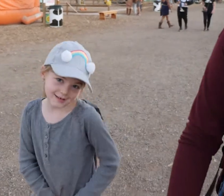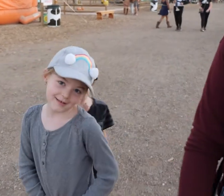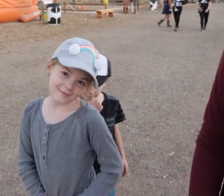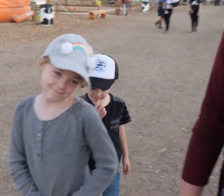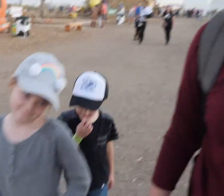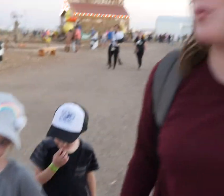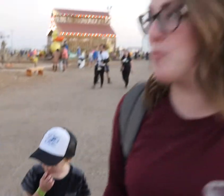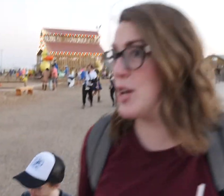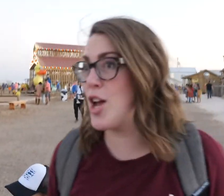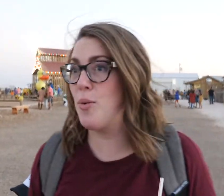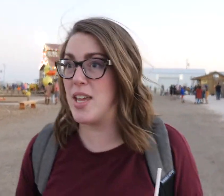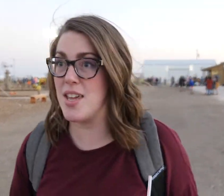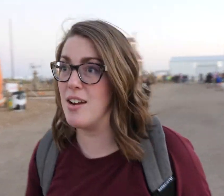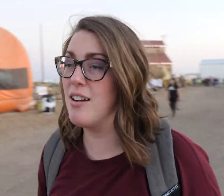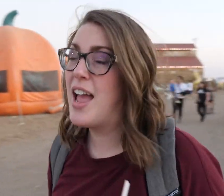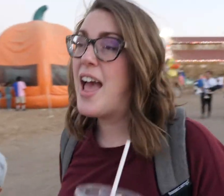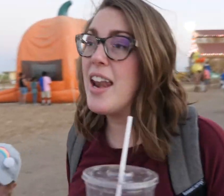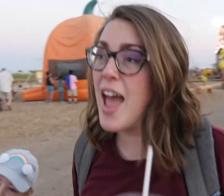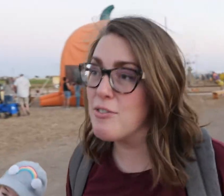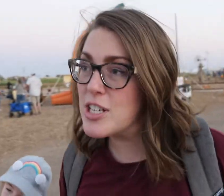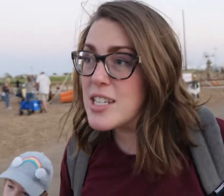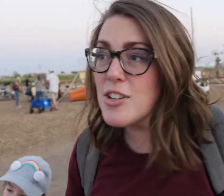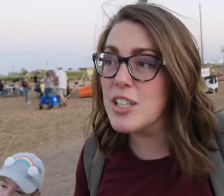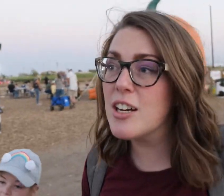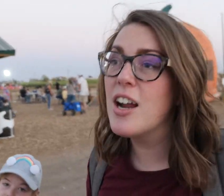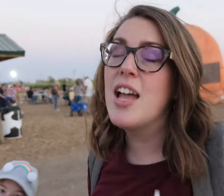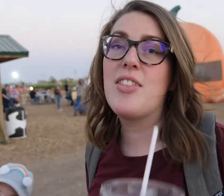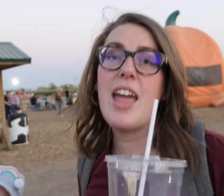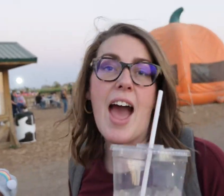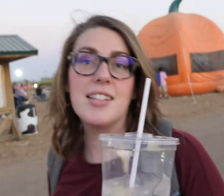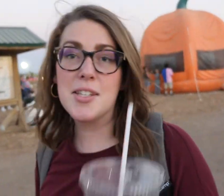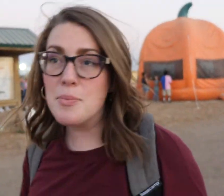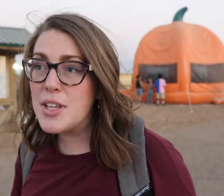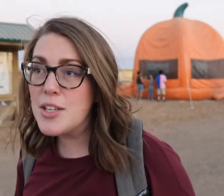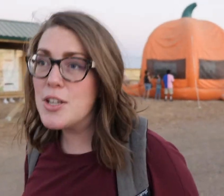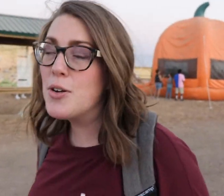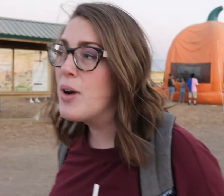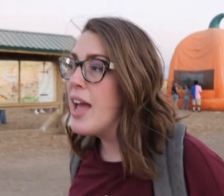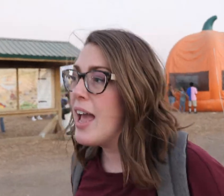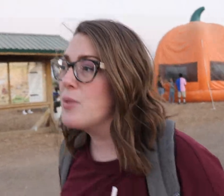Six years that we've been going here, and every single year they add something new,